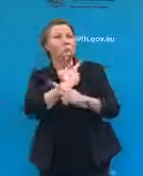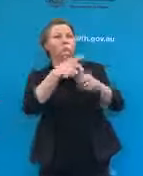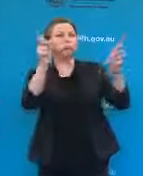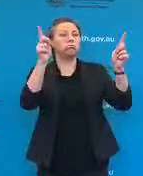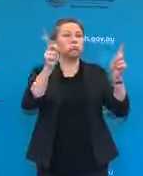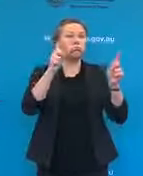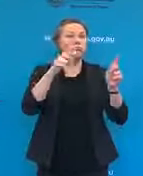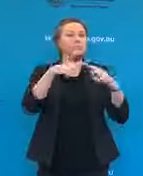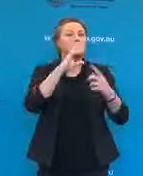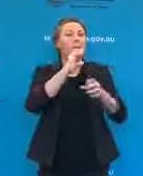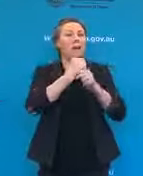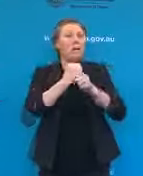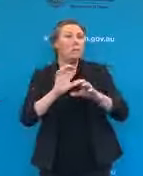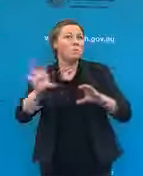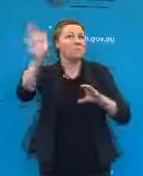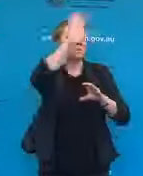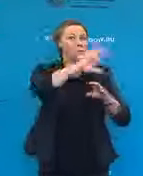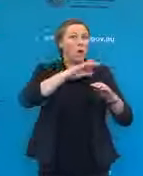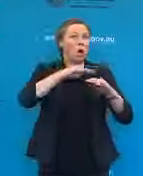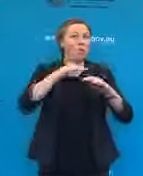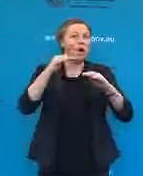to opening border restrictions?